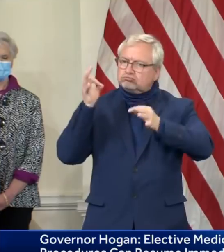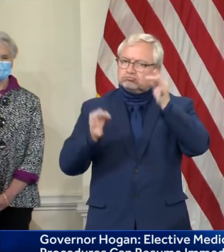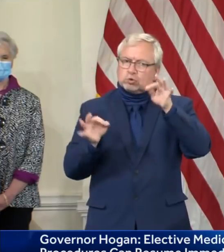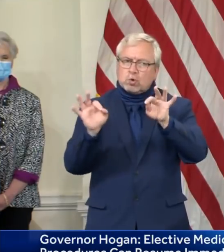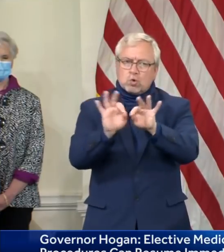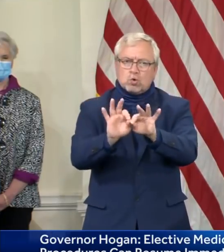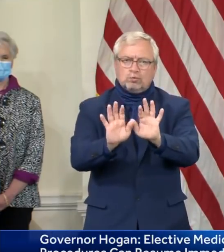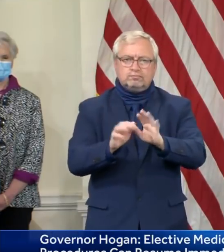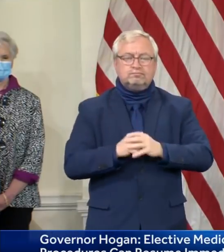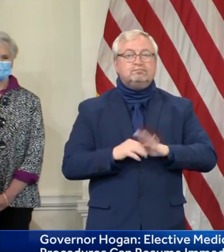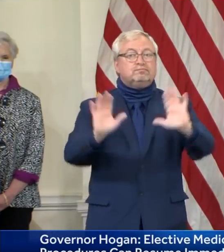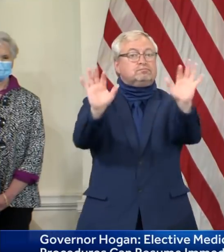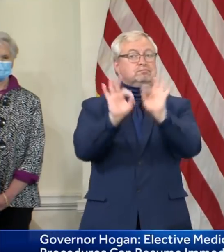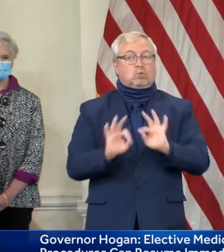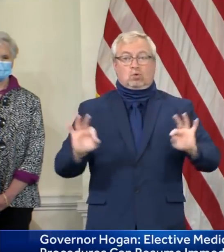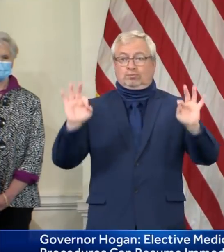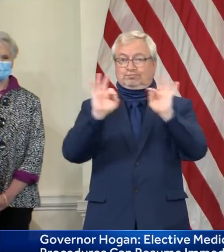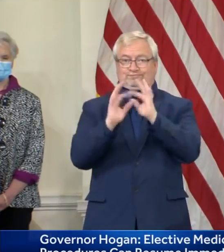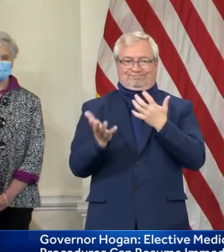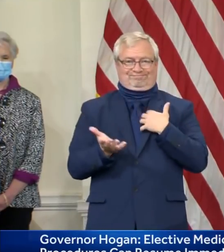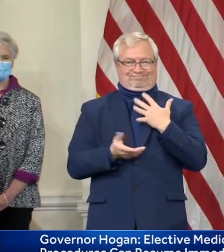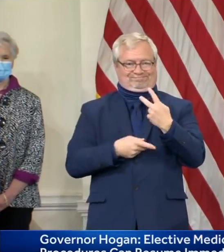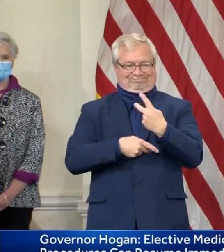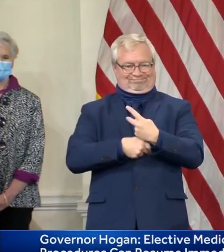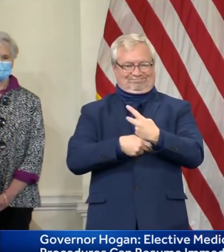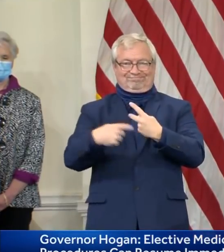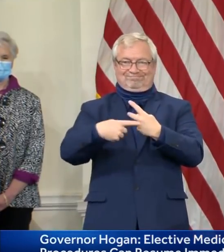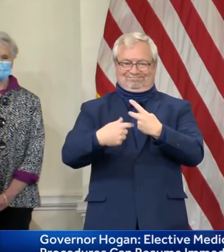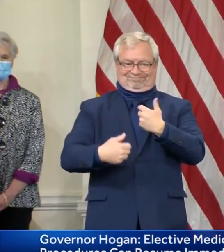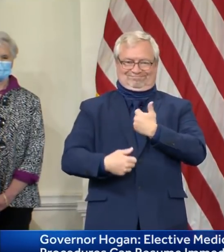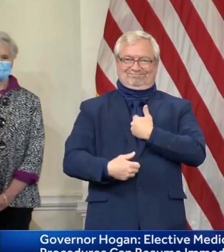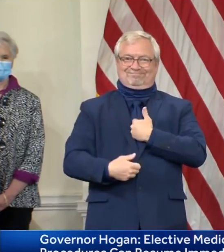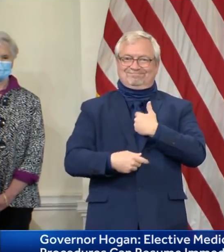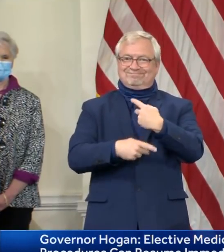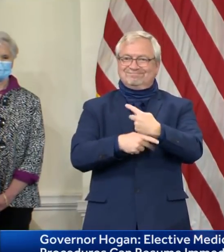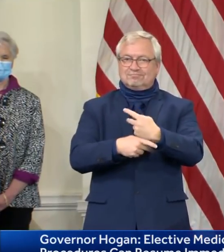FOR OURSELVES, OUR FRIENDS, AND OUR FAMILY.